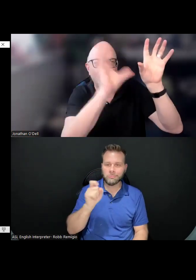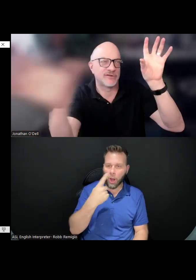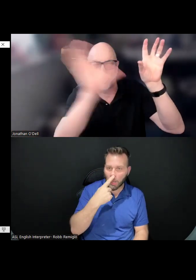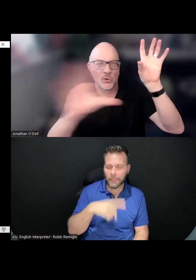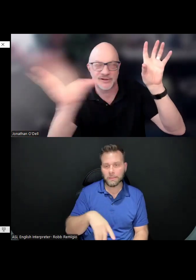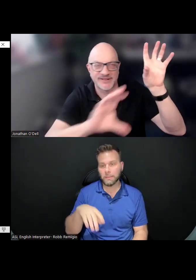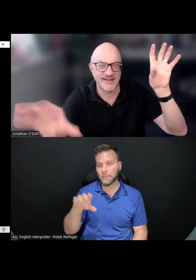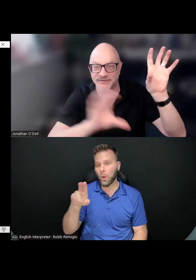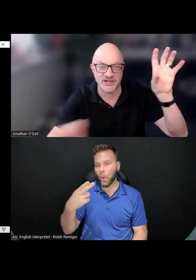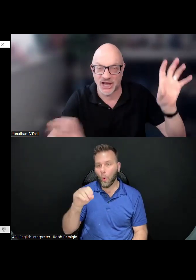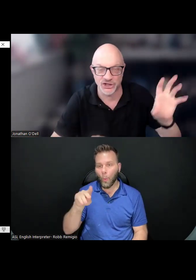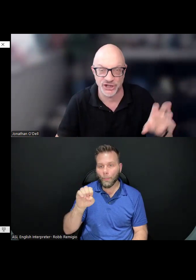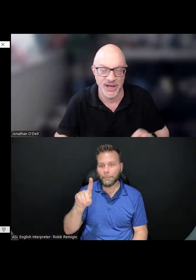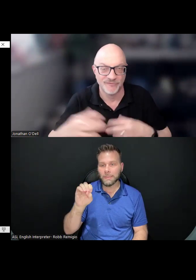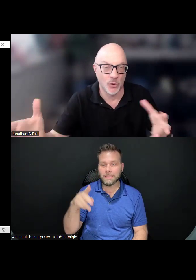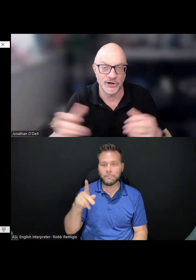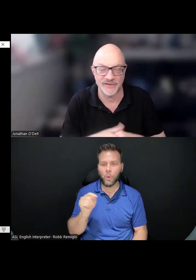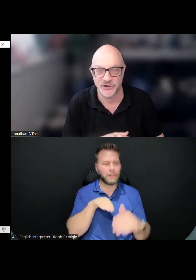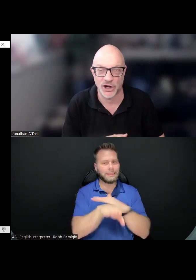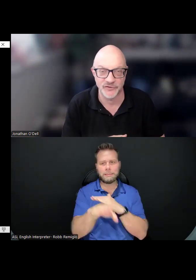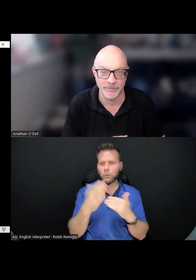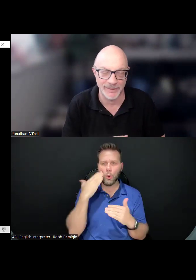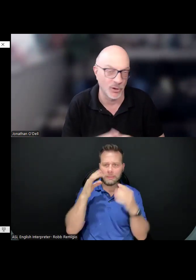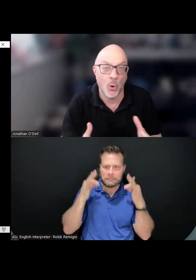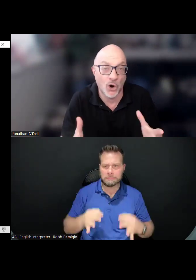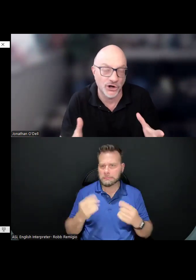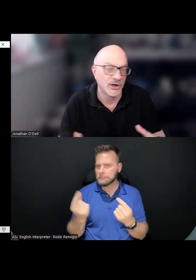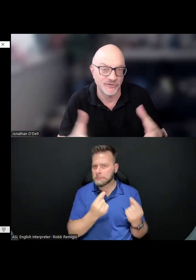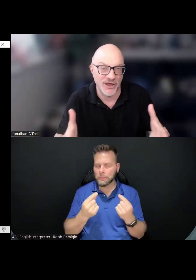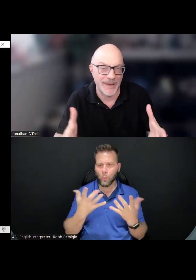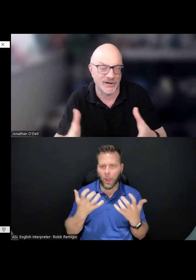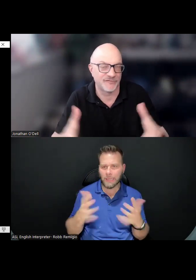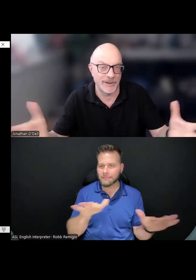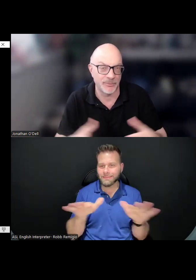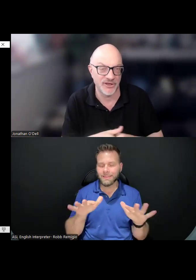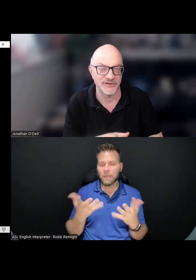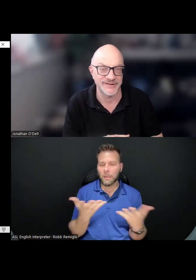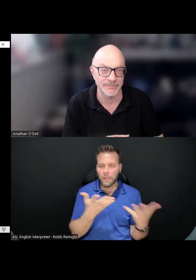or Lowes, Target, and you don't see rows and rows of assistive technology for deaf and hard of